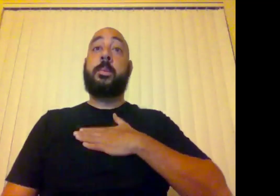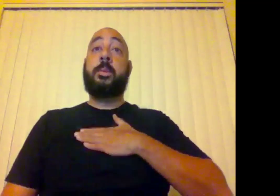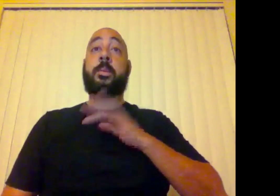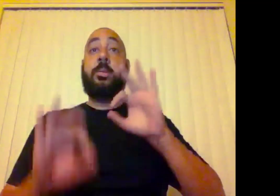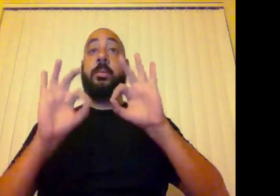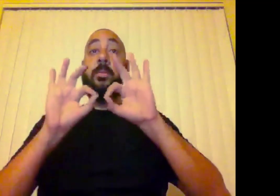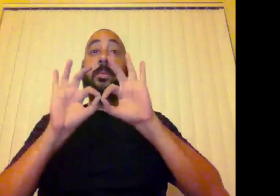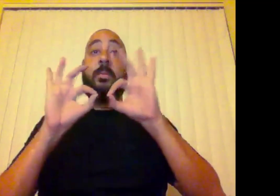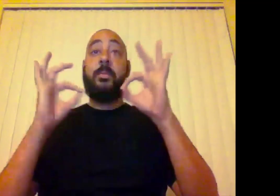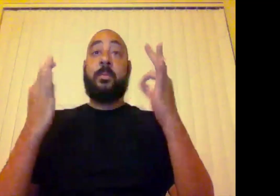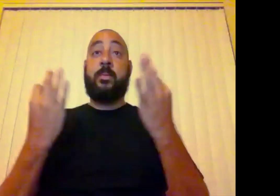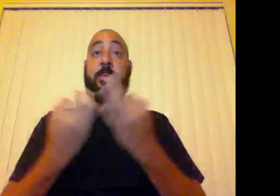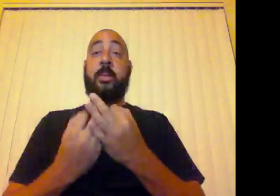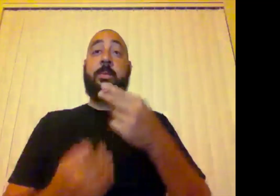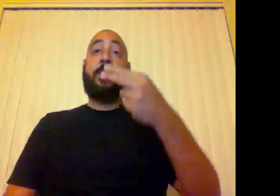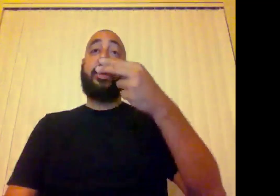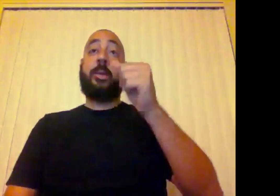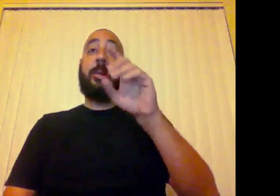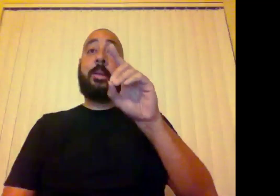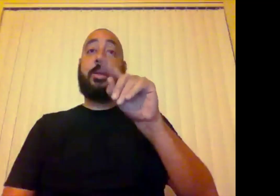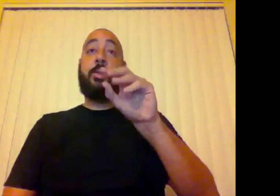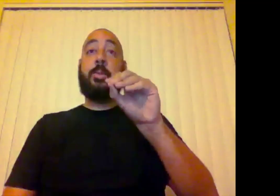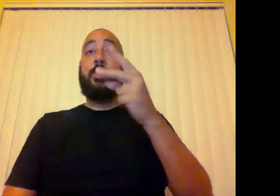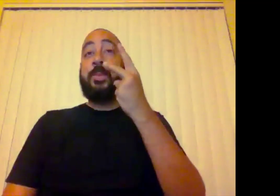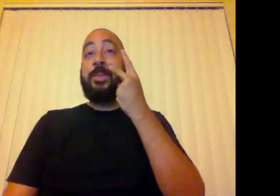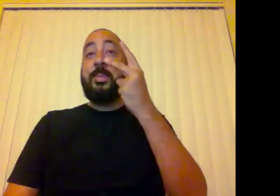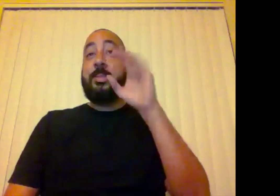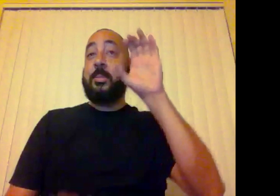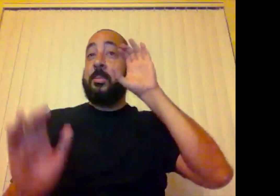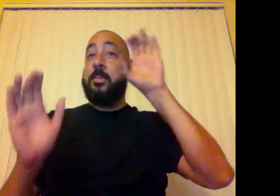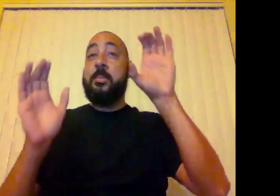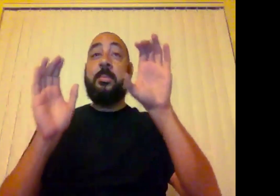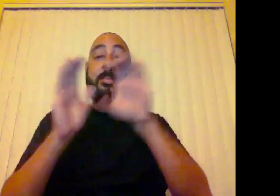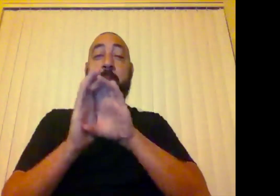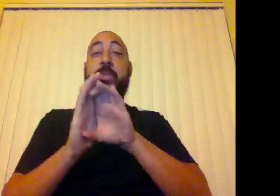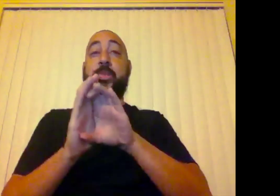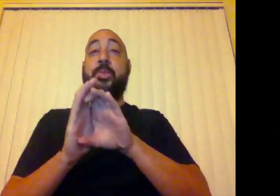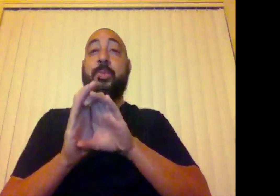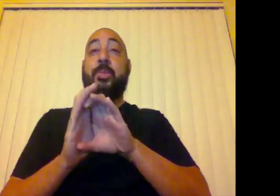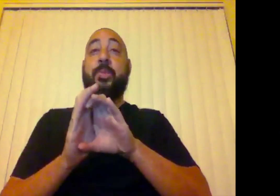Eric Nina: My family had to see pictures